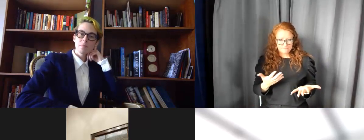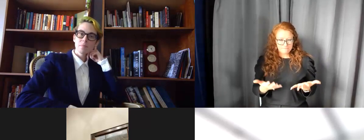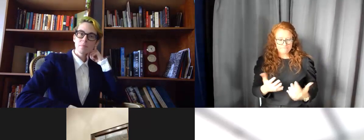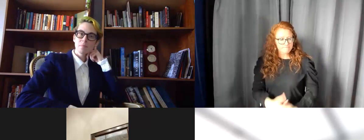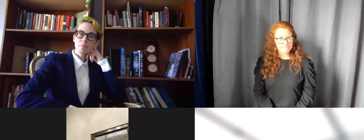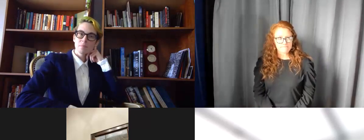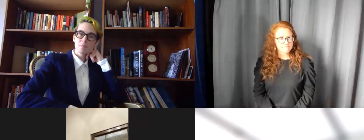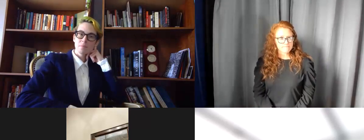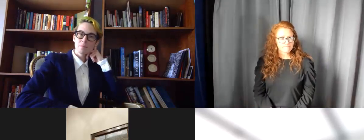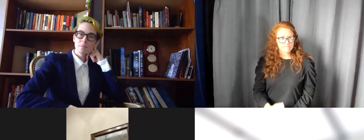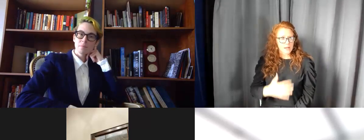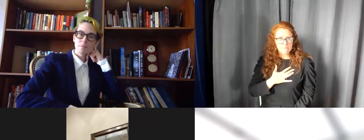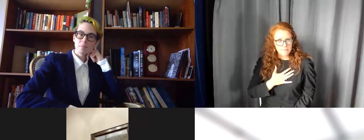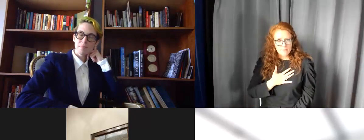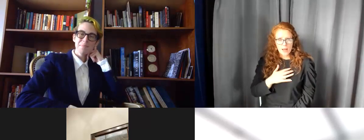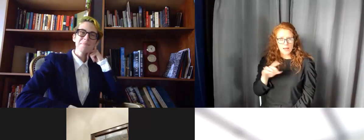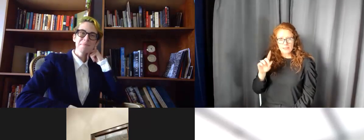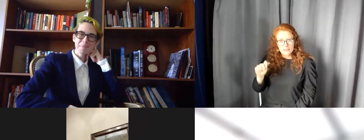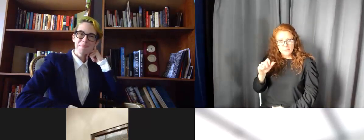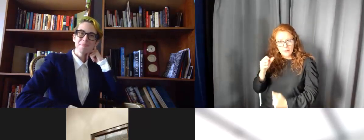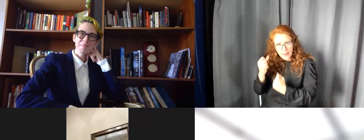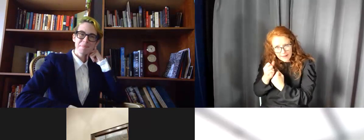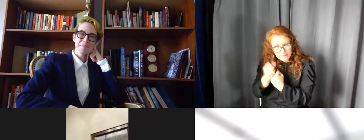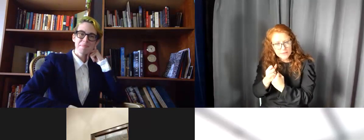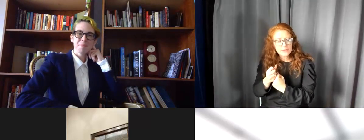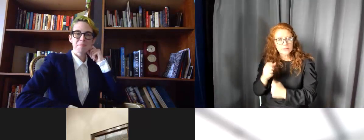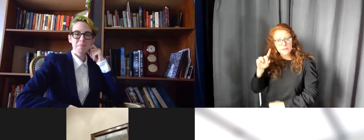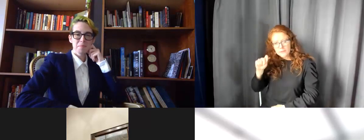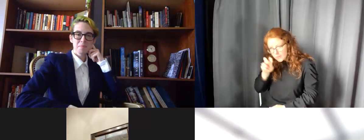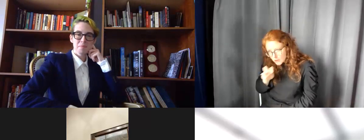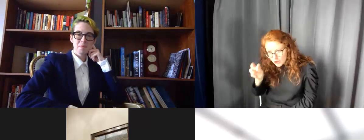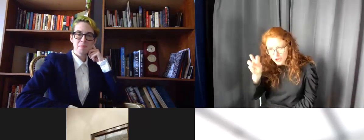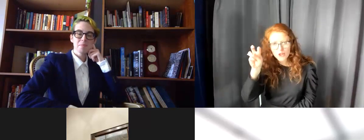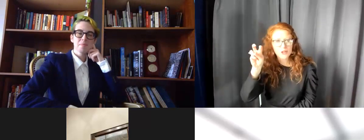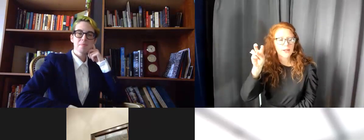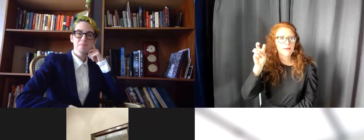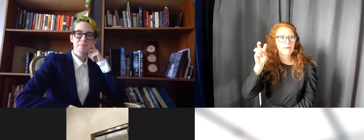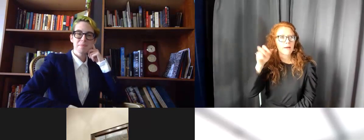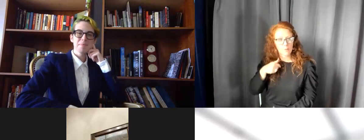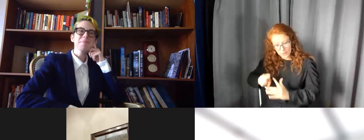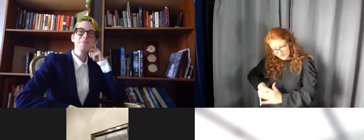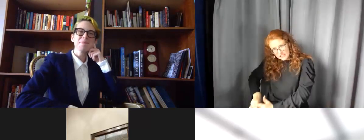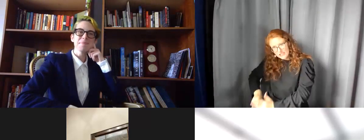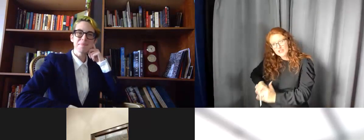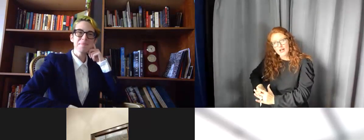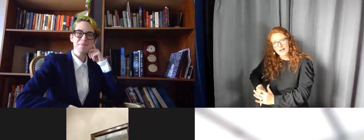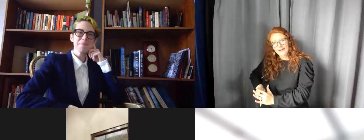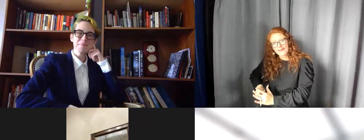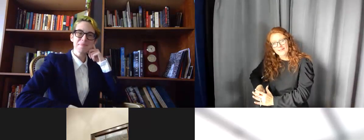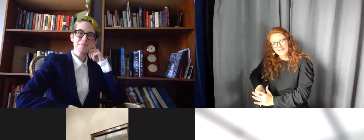Jordan Radford: my disability advocacy journey a little earlier. Farrah Garland: Definitely.